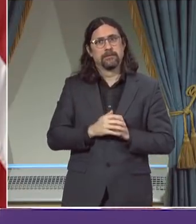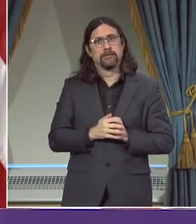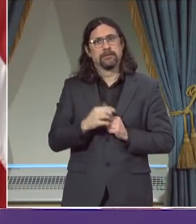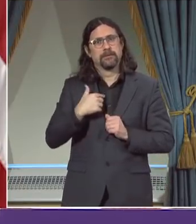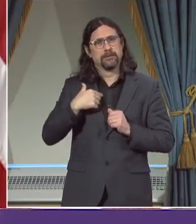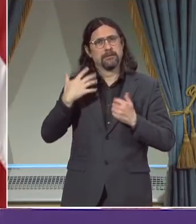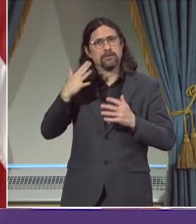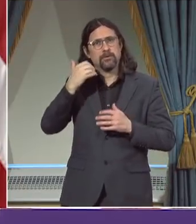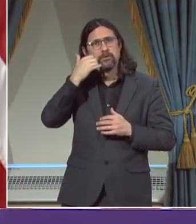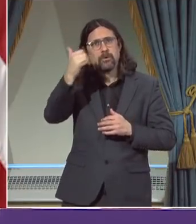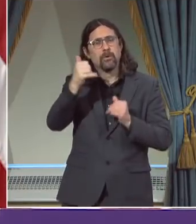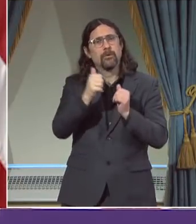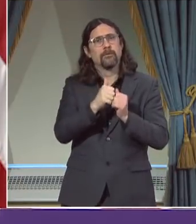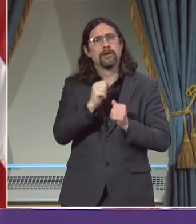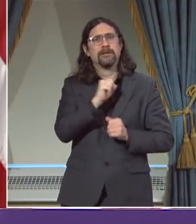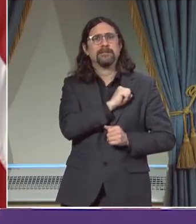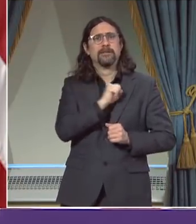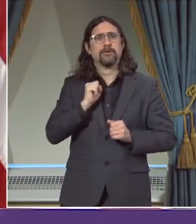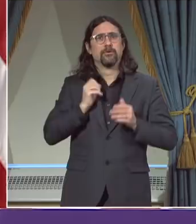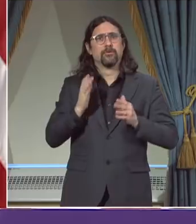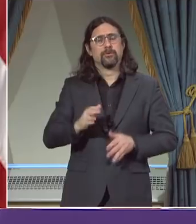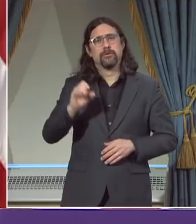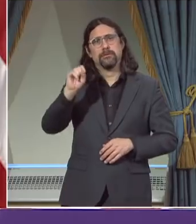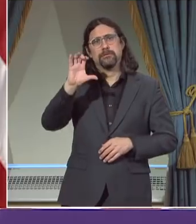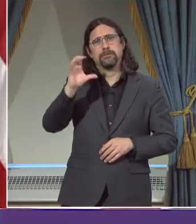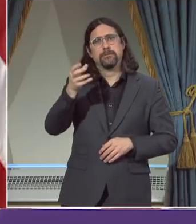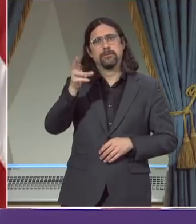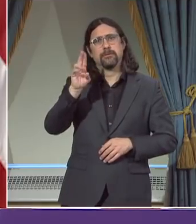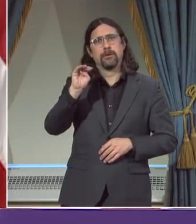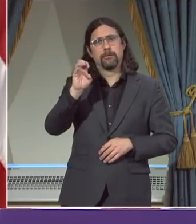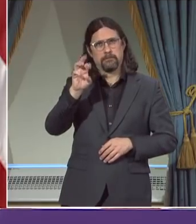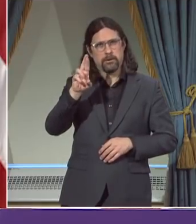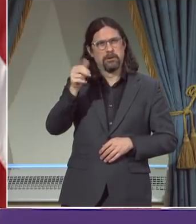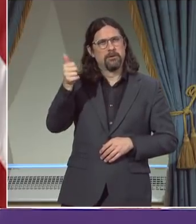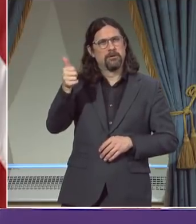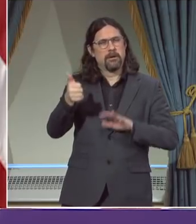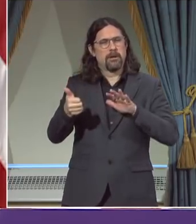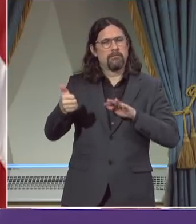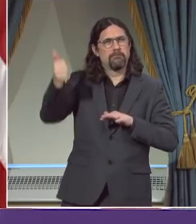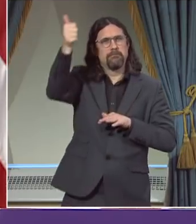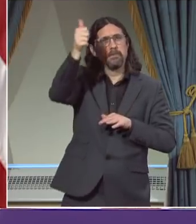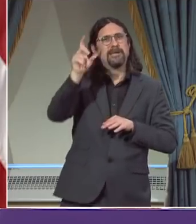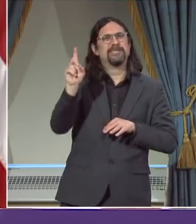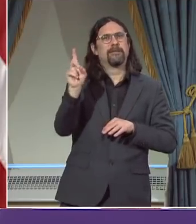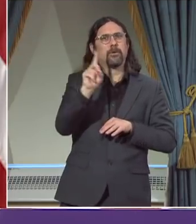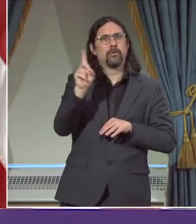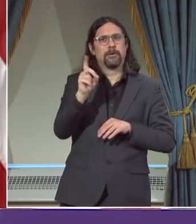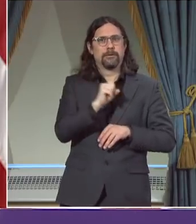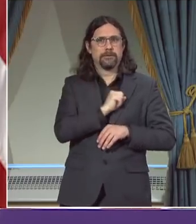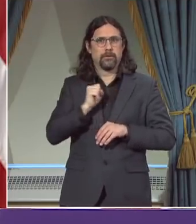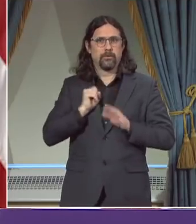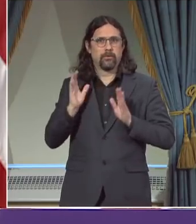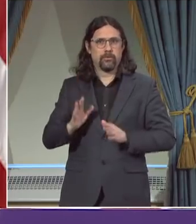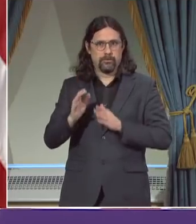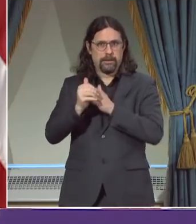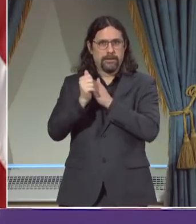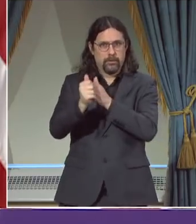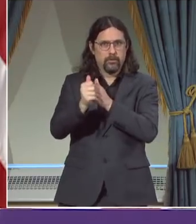THE LAST FEW DAYS WITH SENATOR SCHUMER. HE'S NOT ONLY OUR SENATOR, OF COURSE,UT BIS